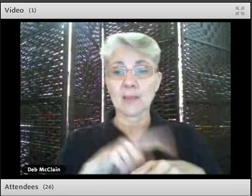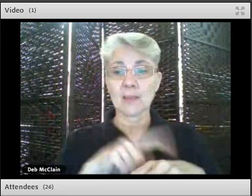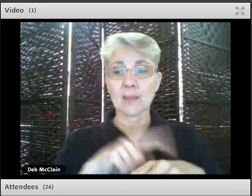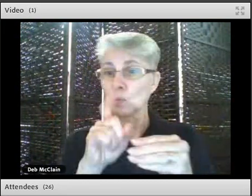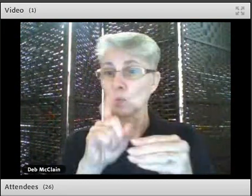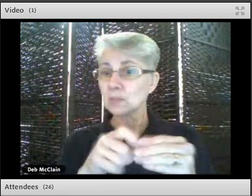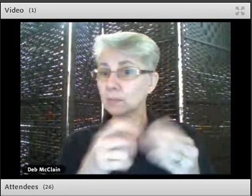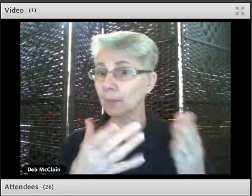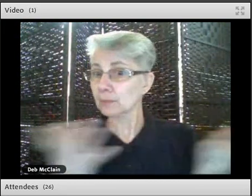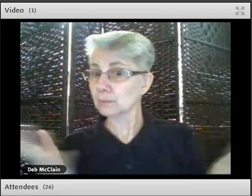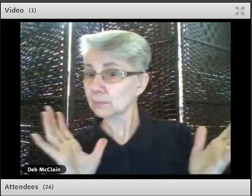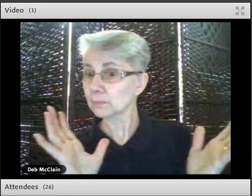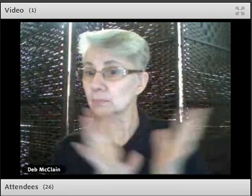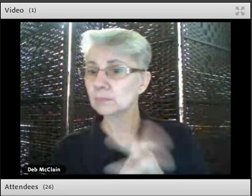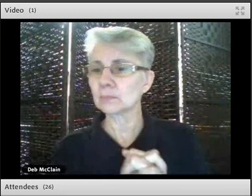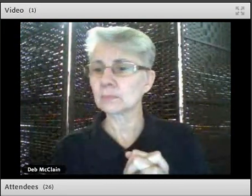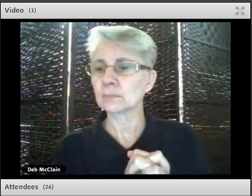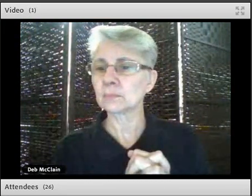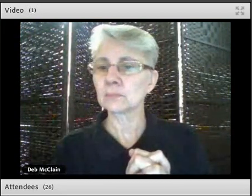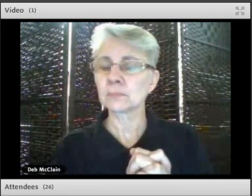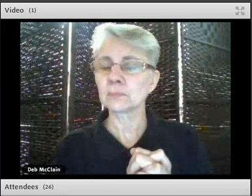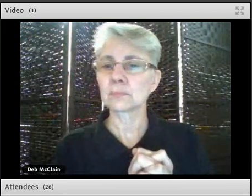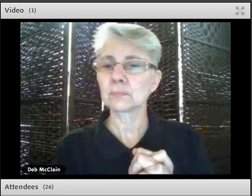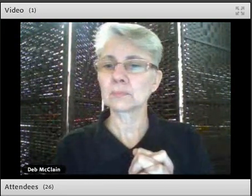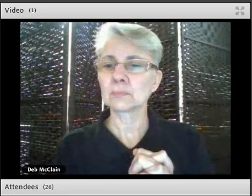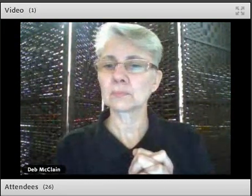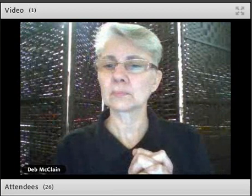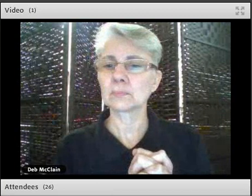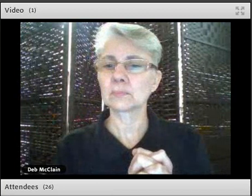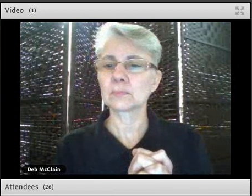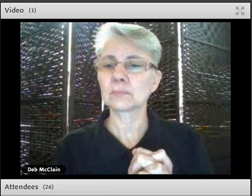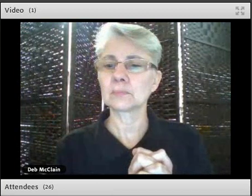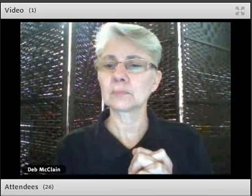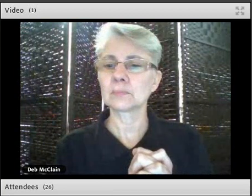If not, thanks for coming, and I'm looking forward to seeing you all